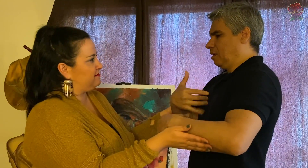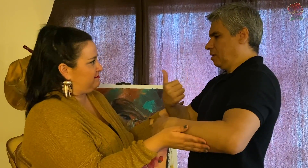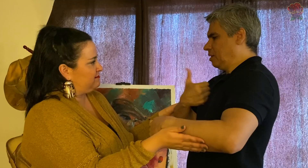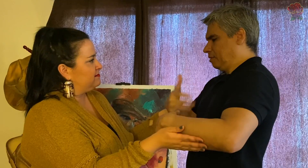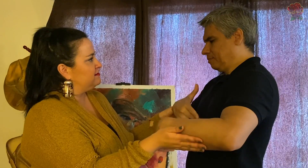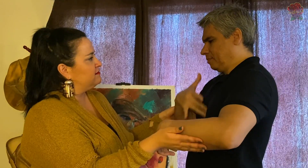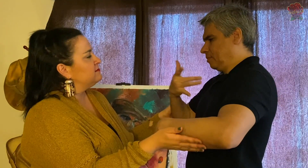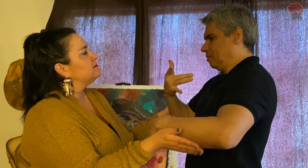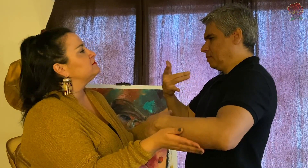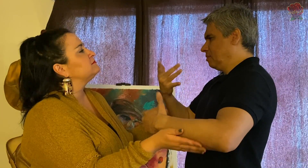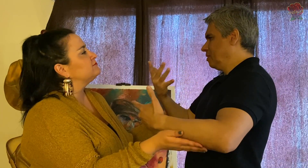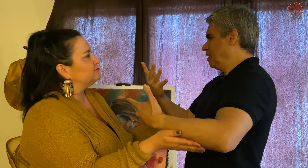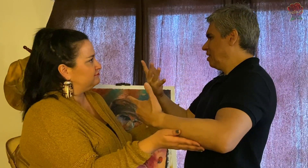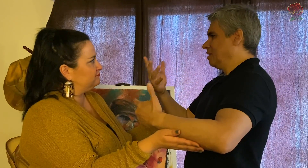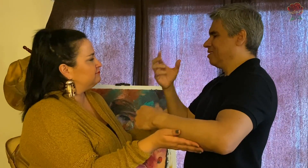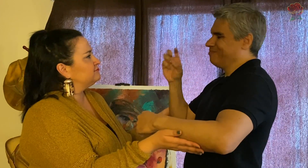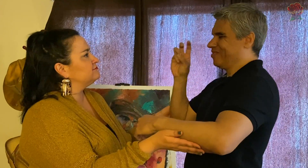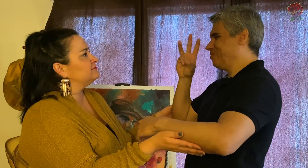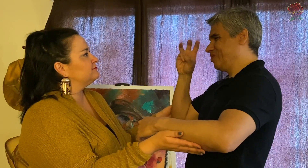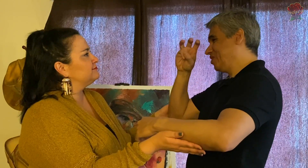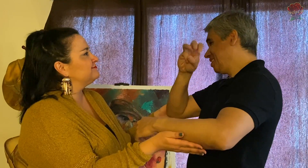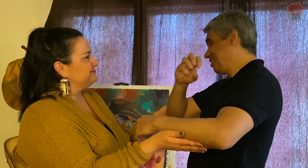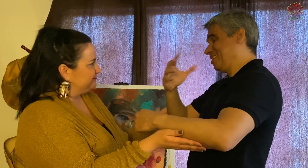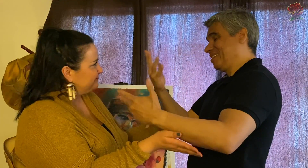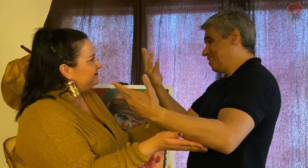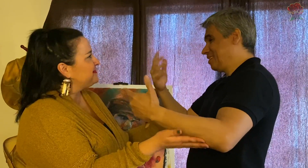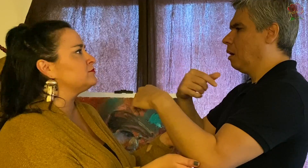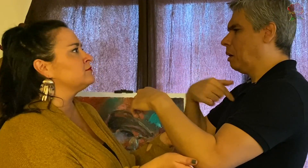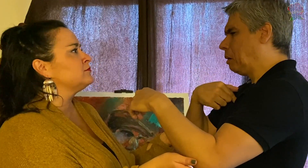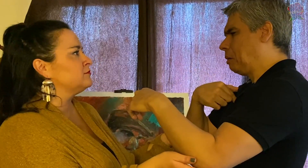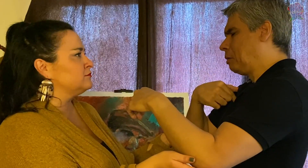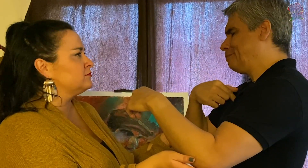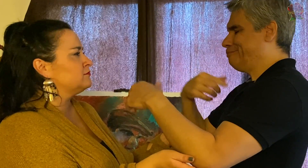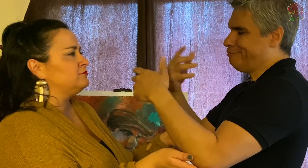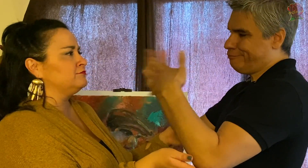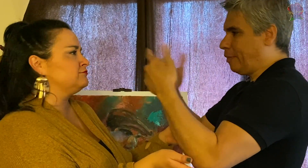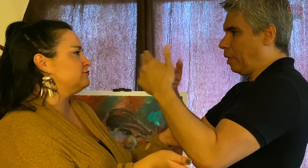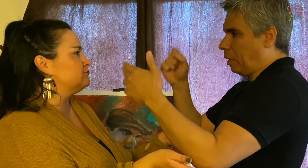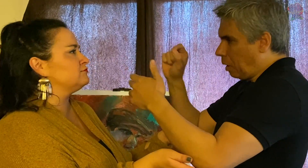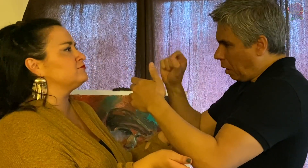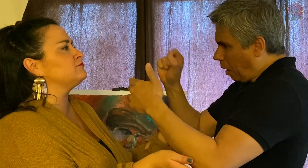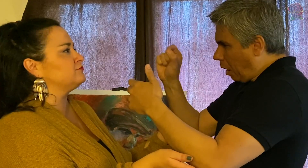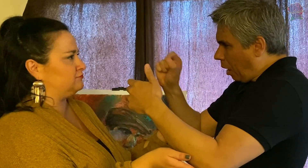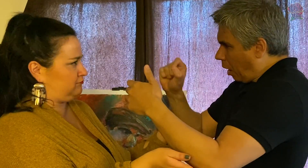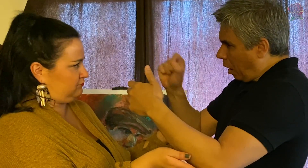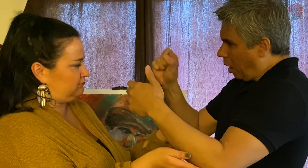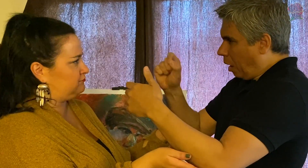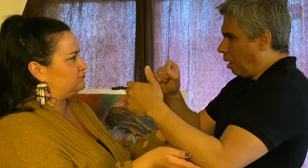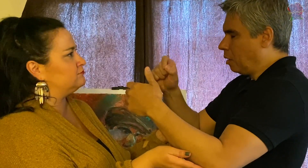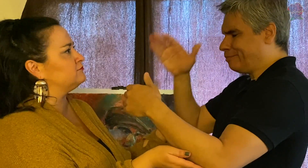I feel it. It might seem weird. When I create art,